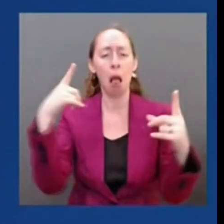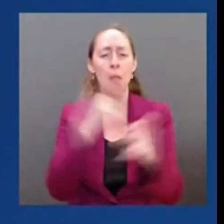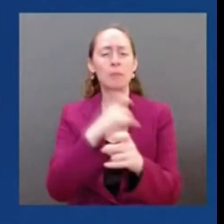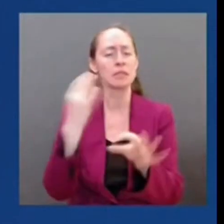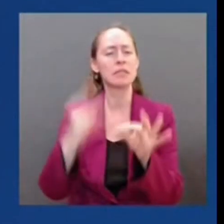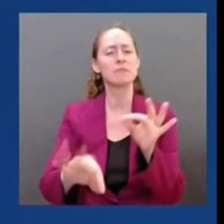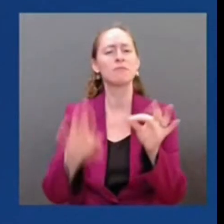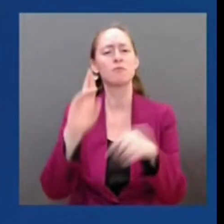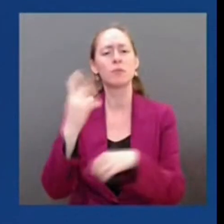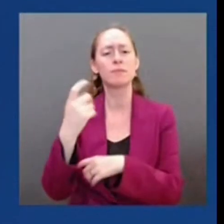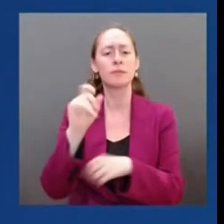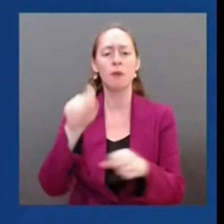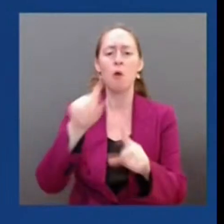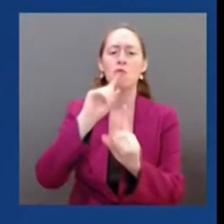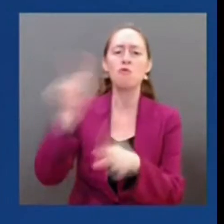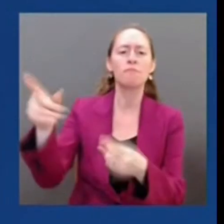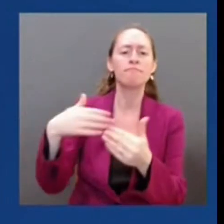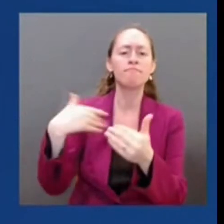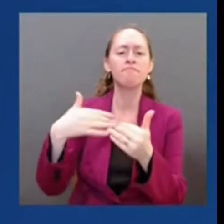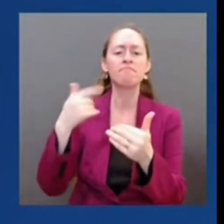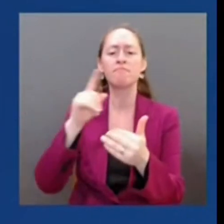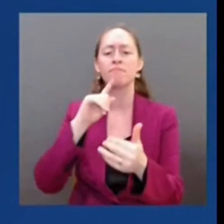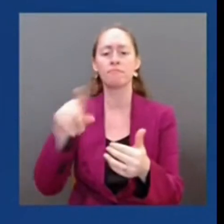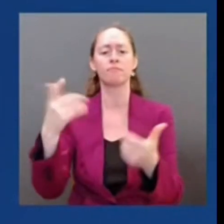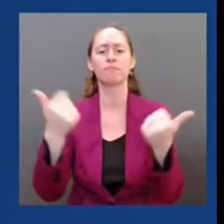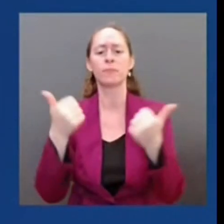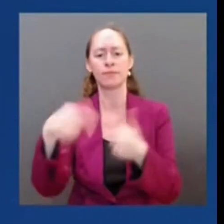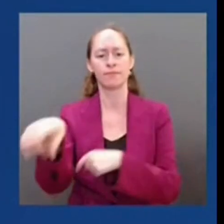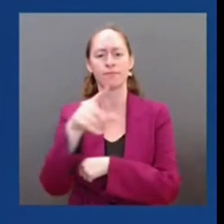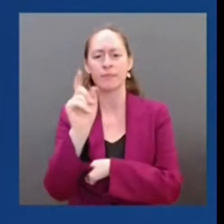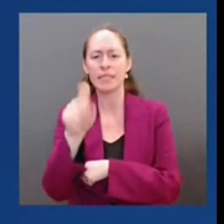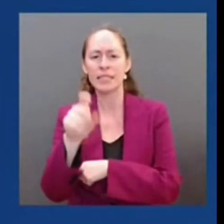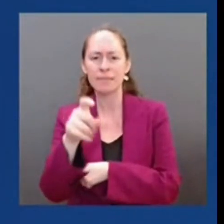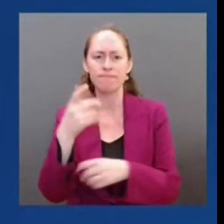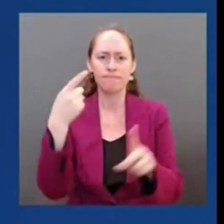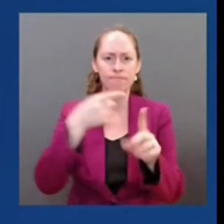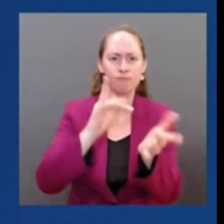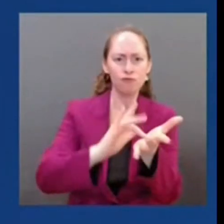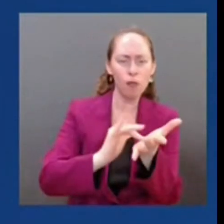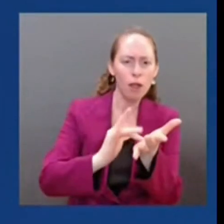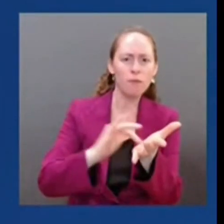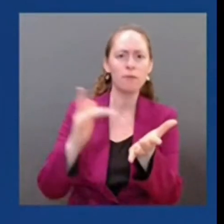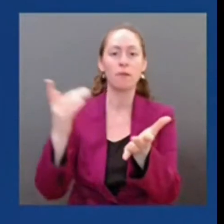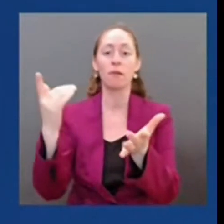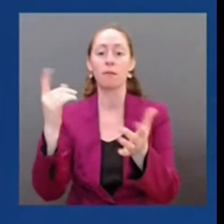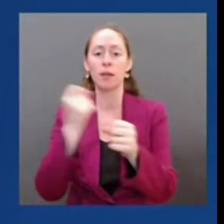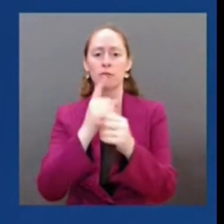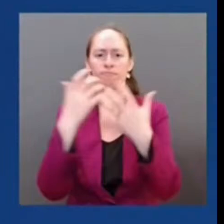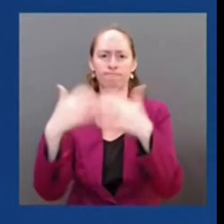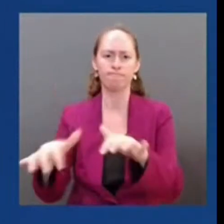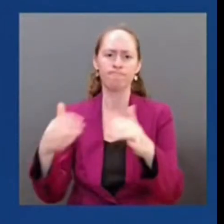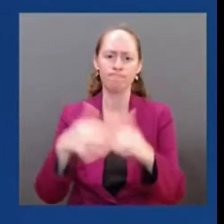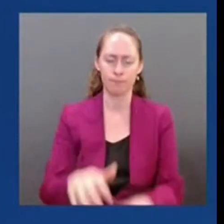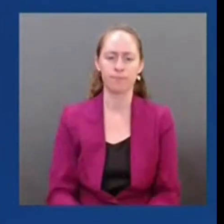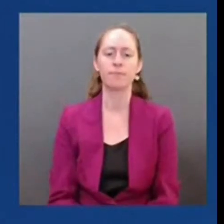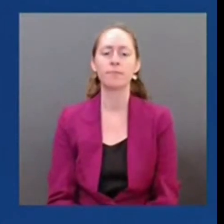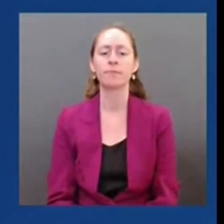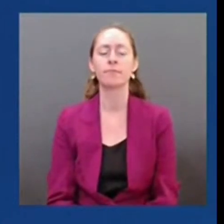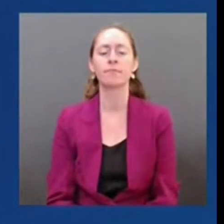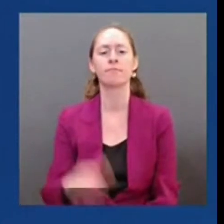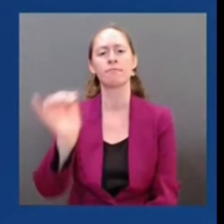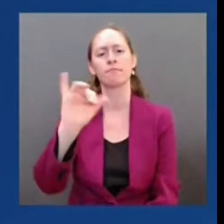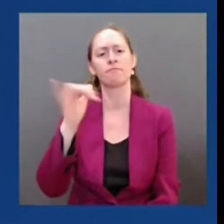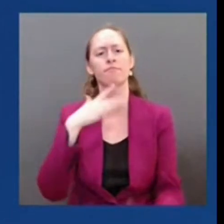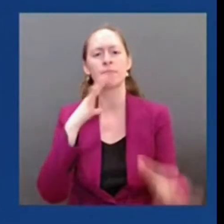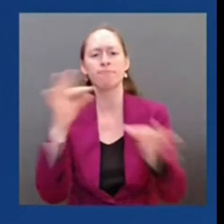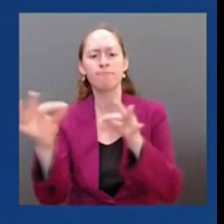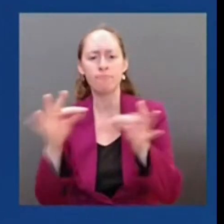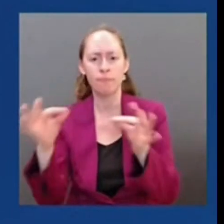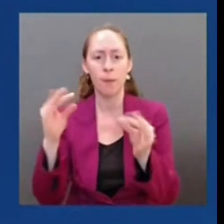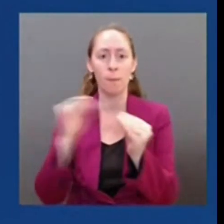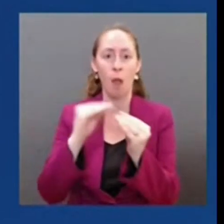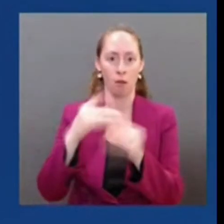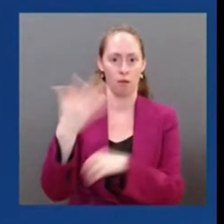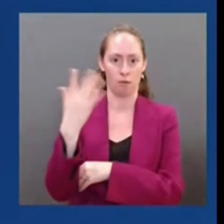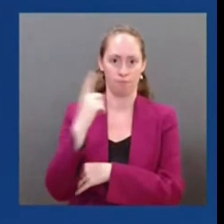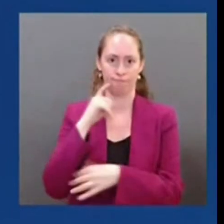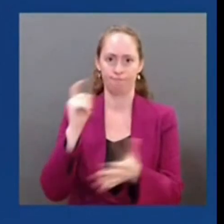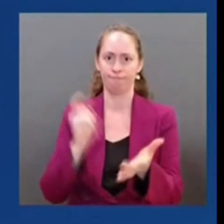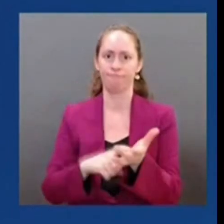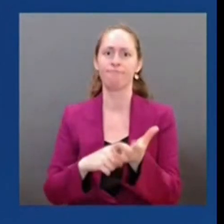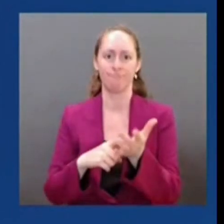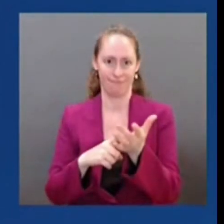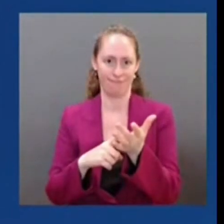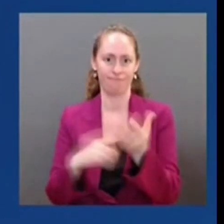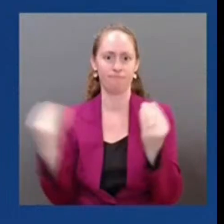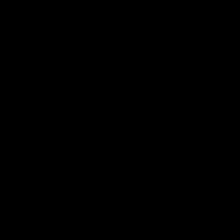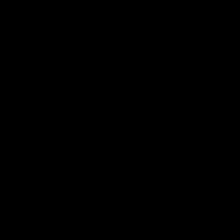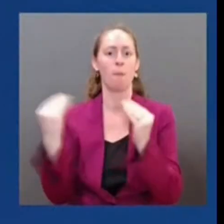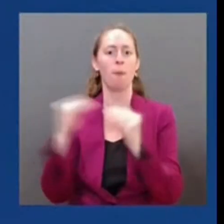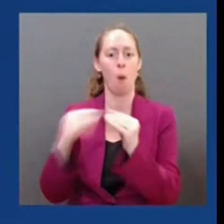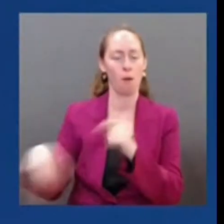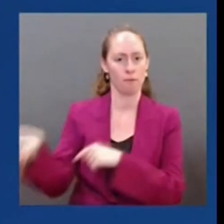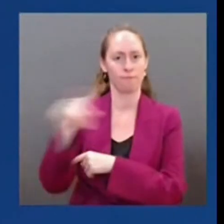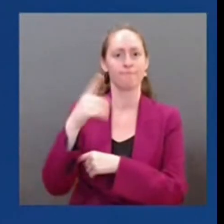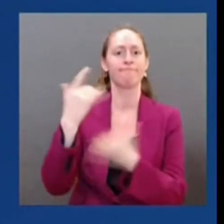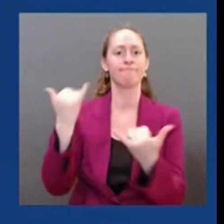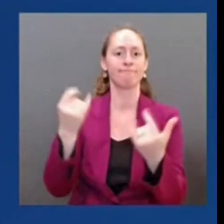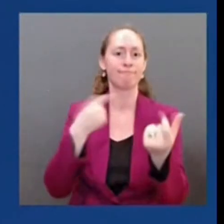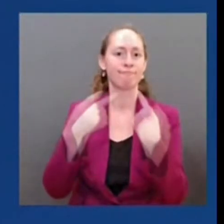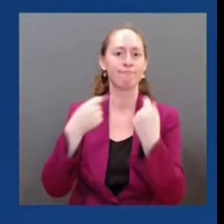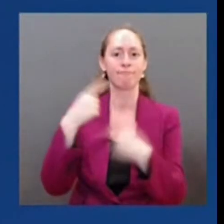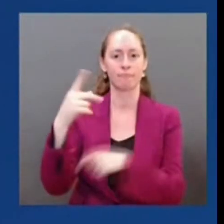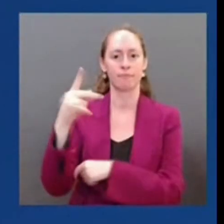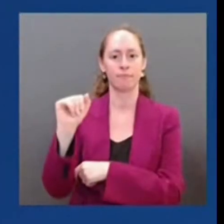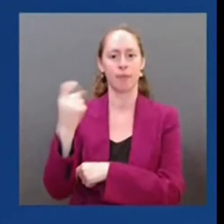CONNECT